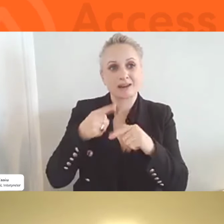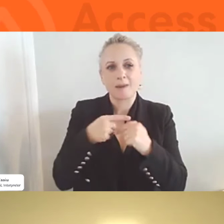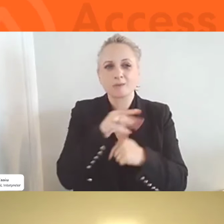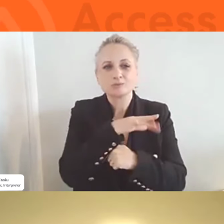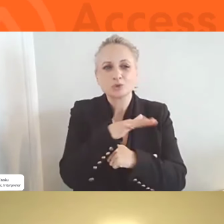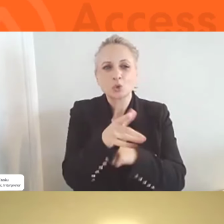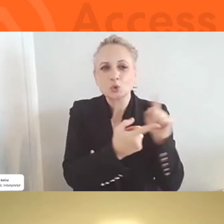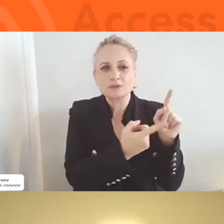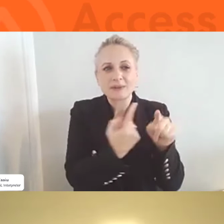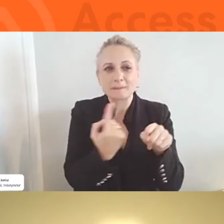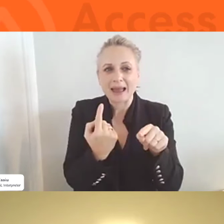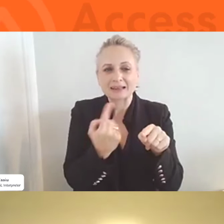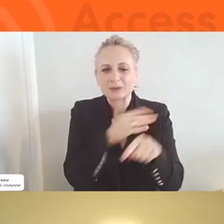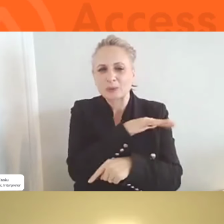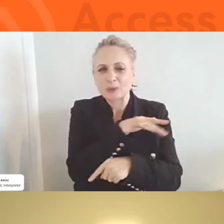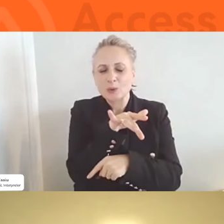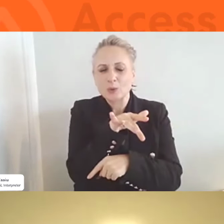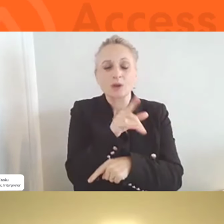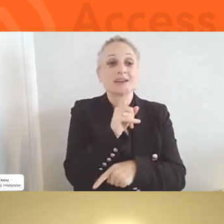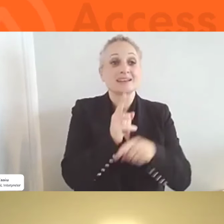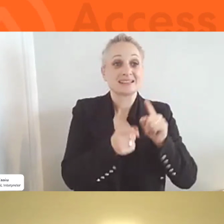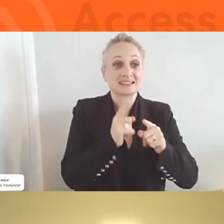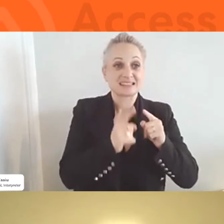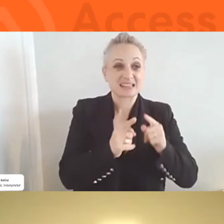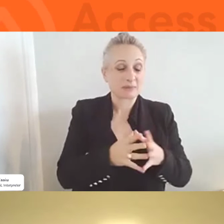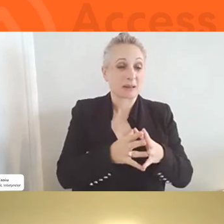when we get large scale developments come in we're really only hearing